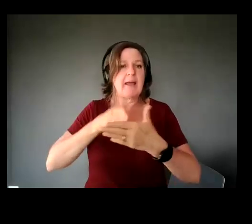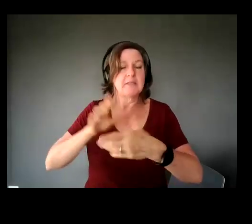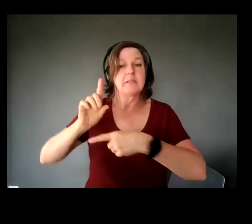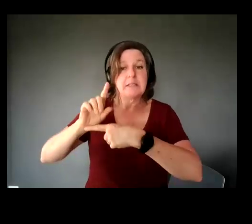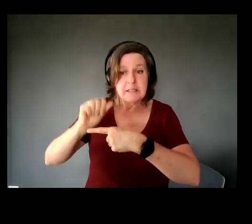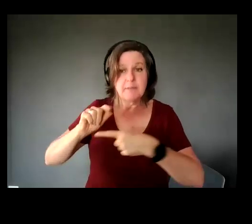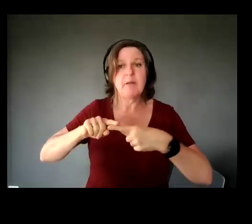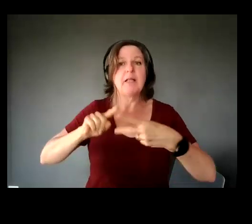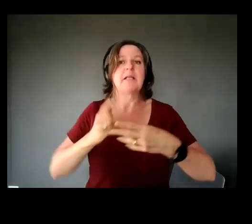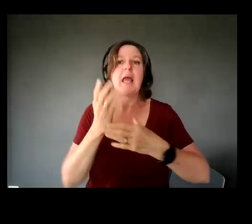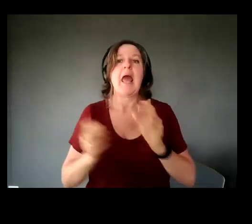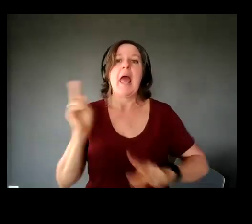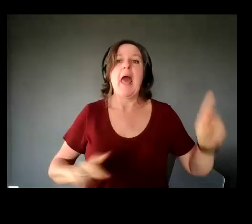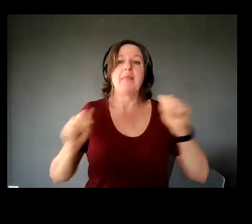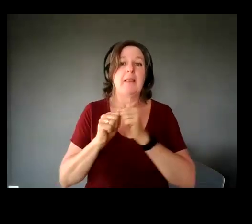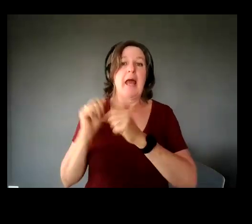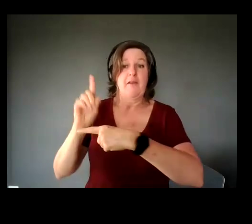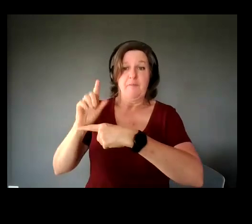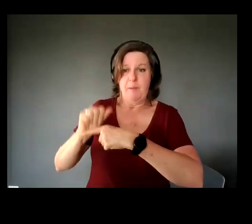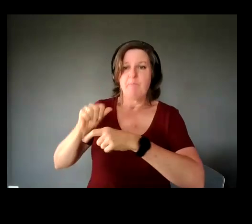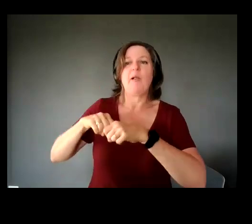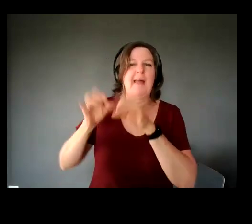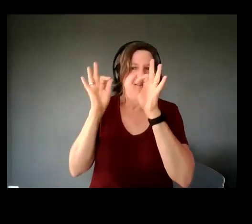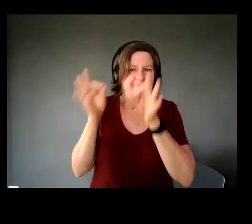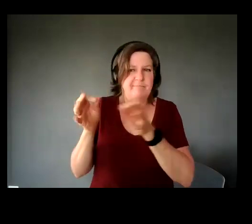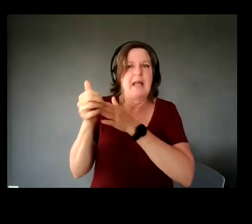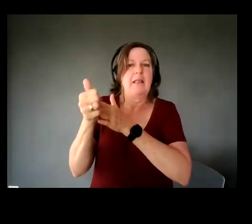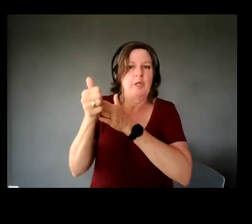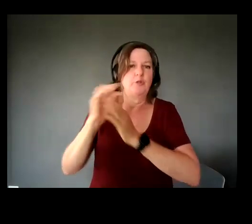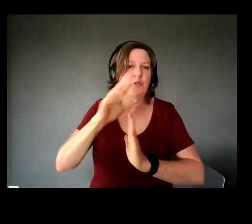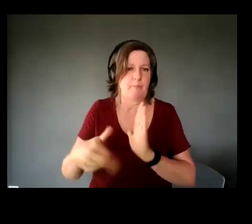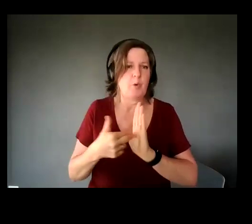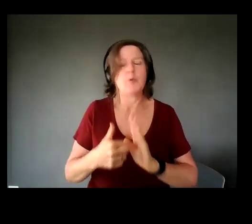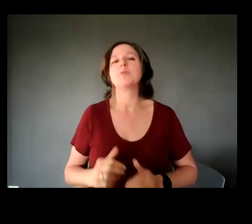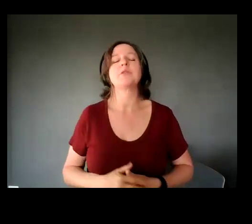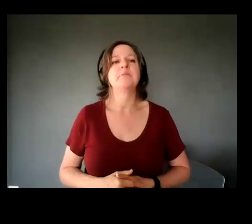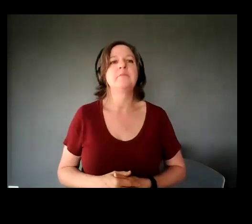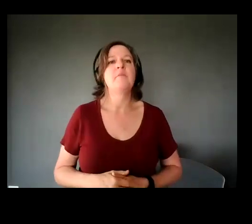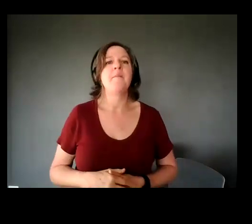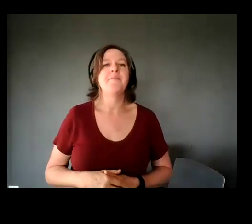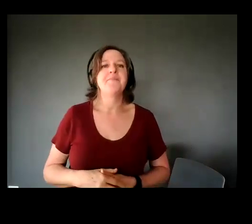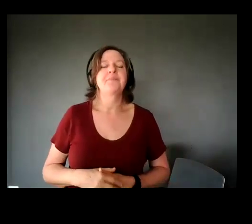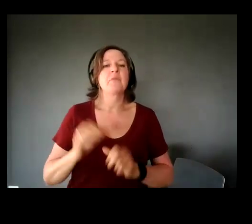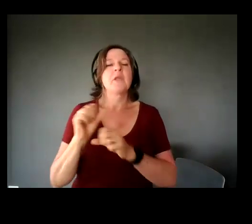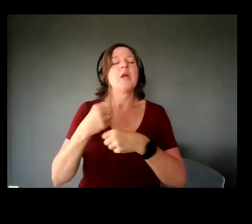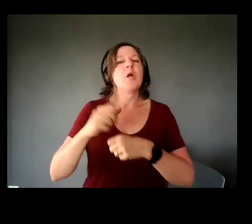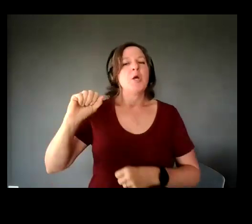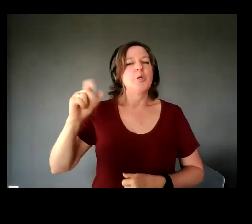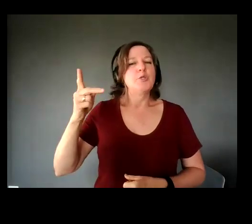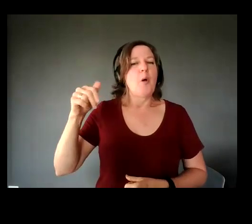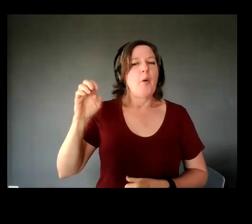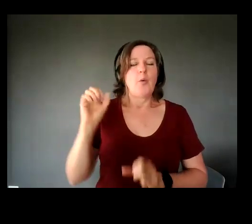So at Making Space, to really work with that idea that we have so many